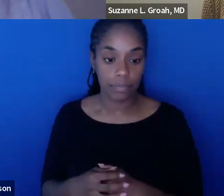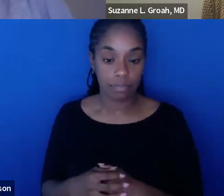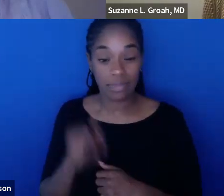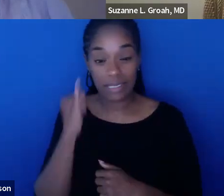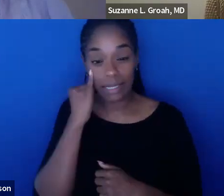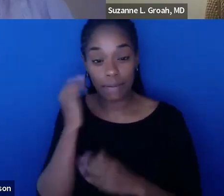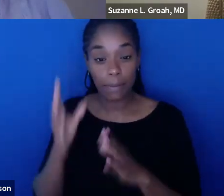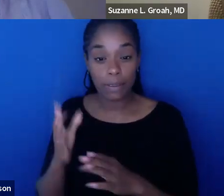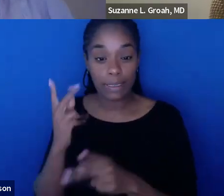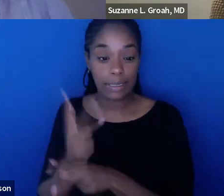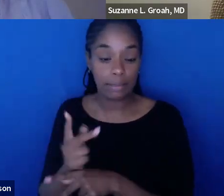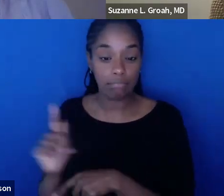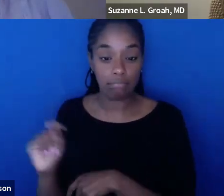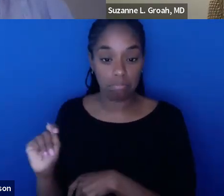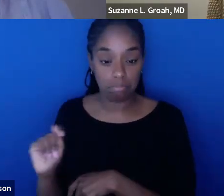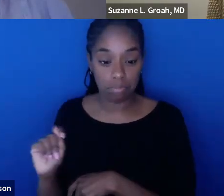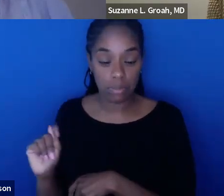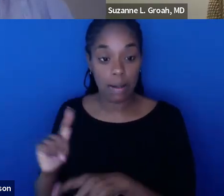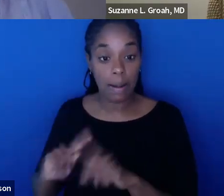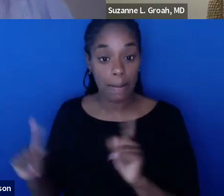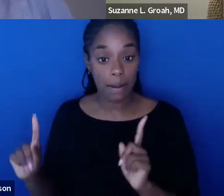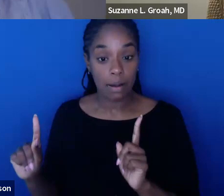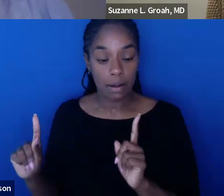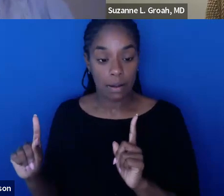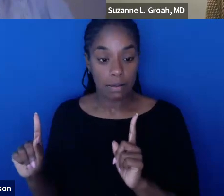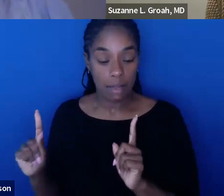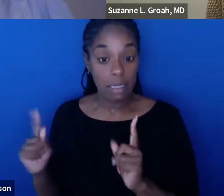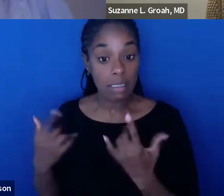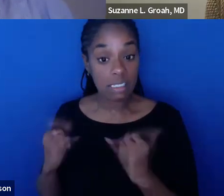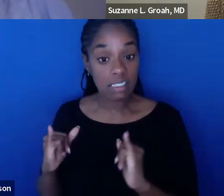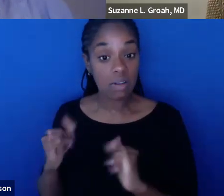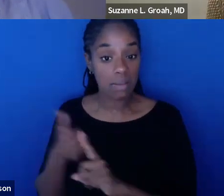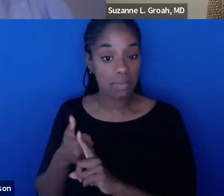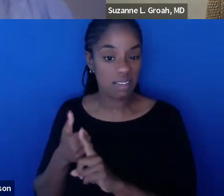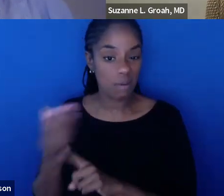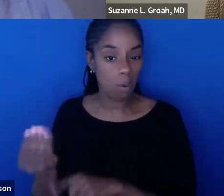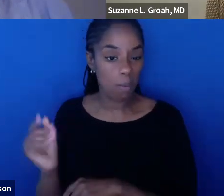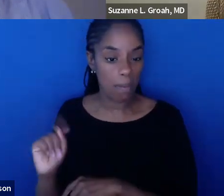urine to a certain degree, but they can go to the bathroom on their own as well. They're just not going all the way.